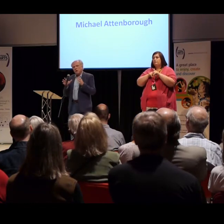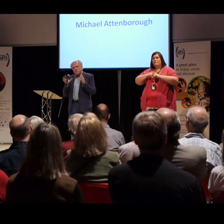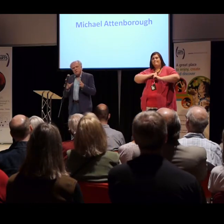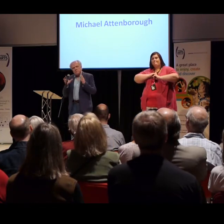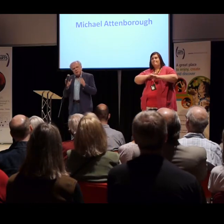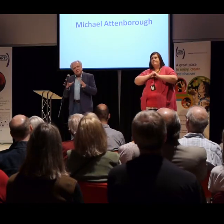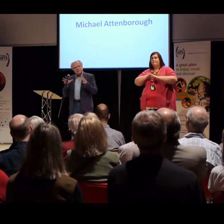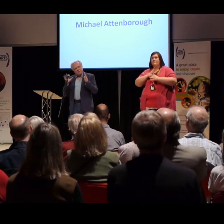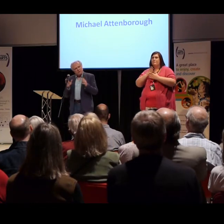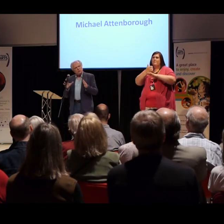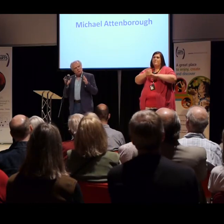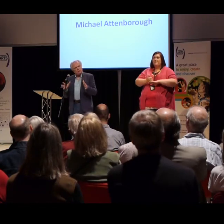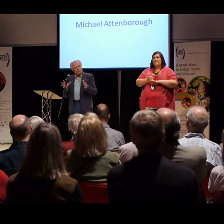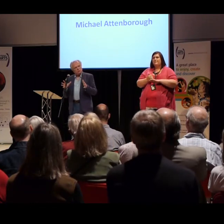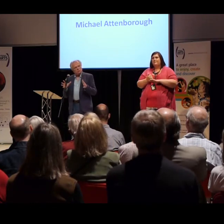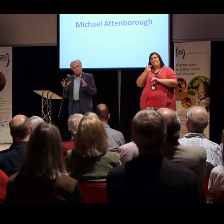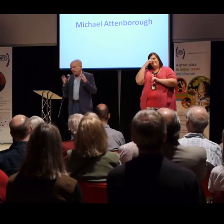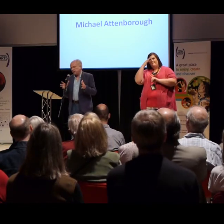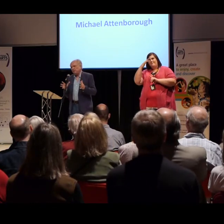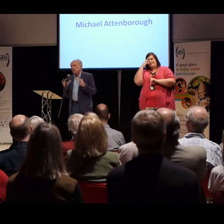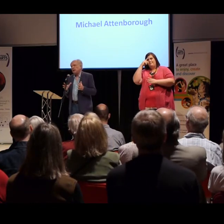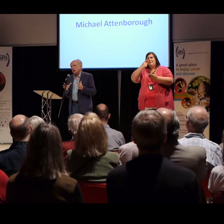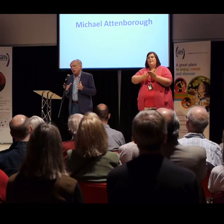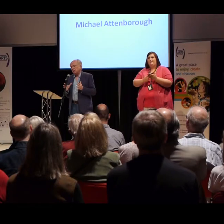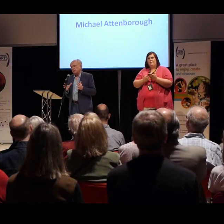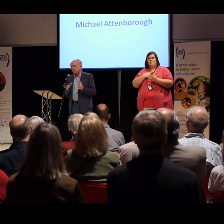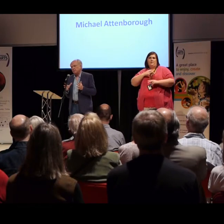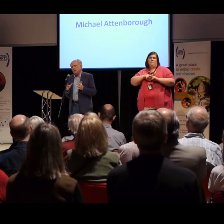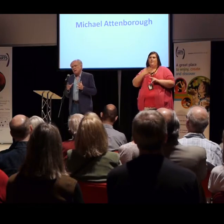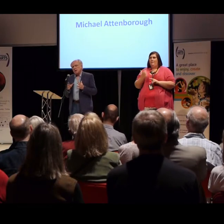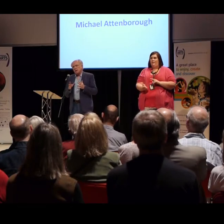a very basic philosophical belief that Dad has.